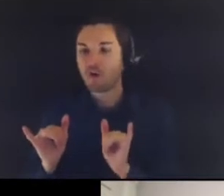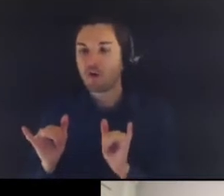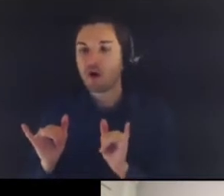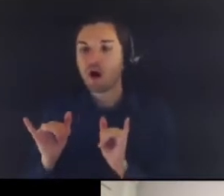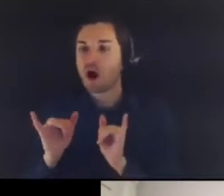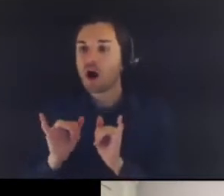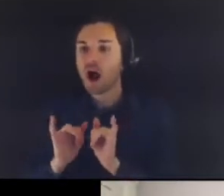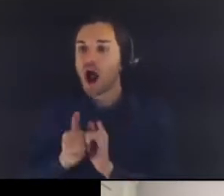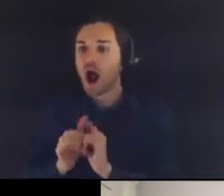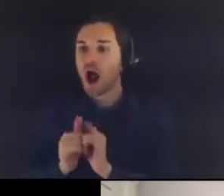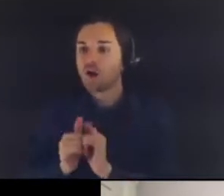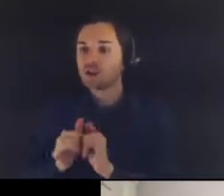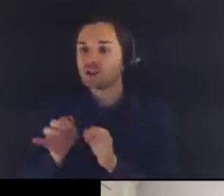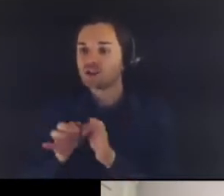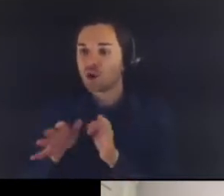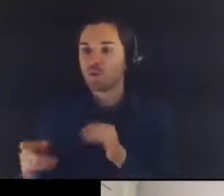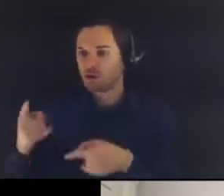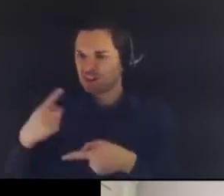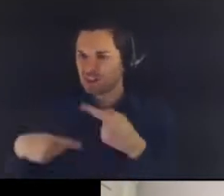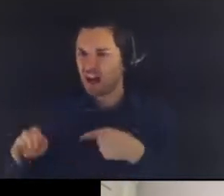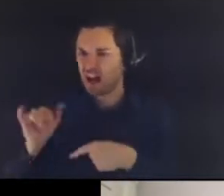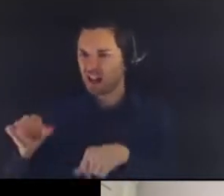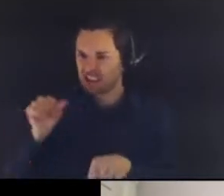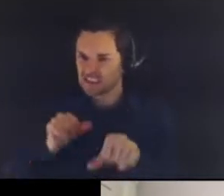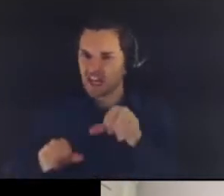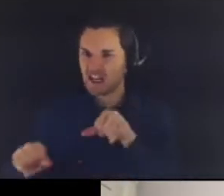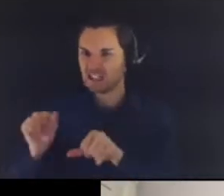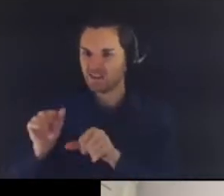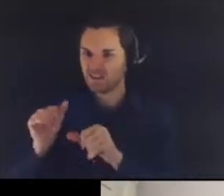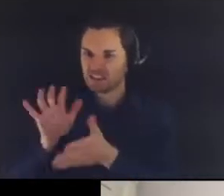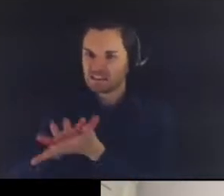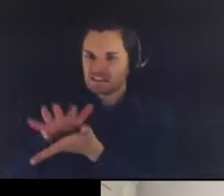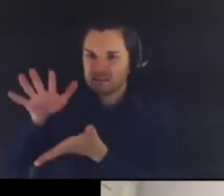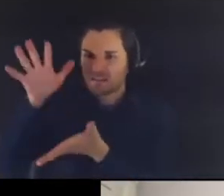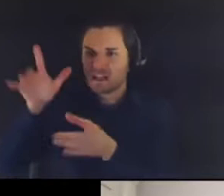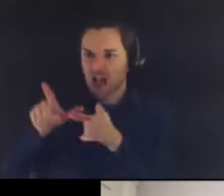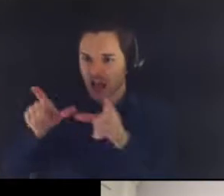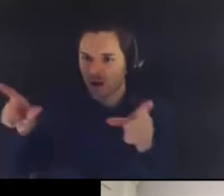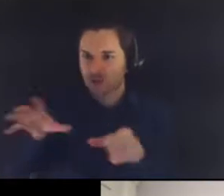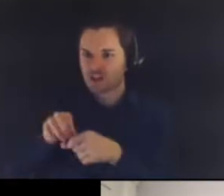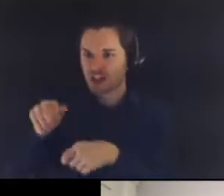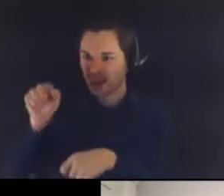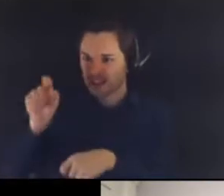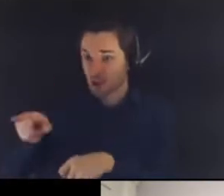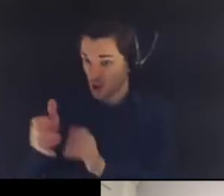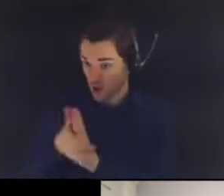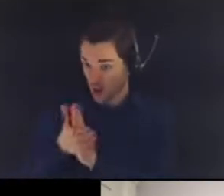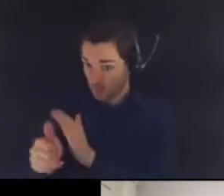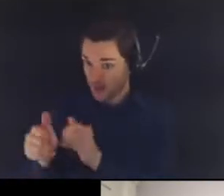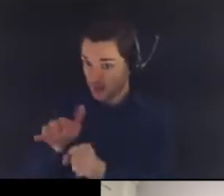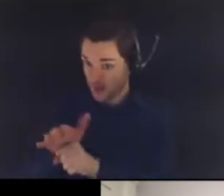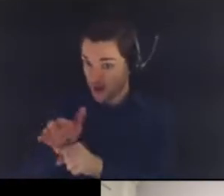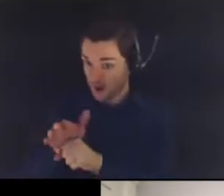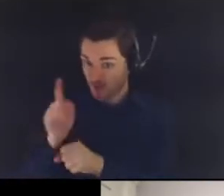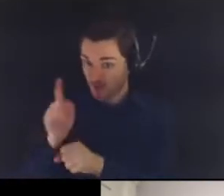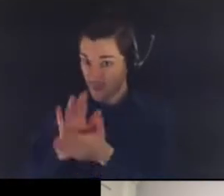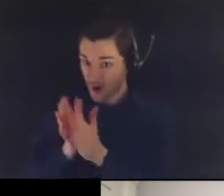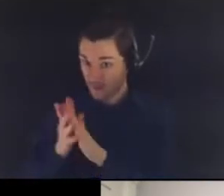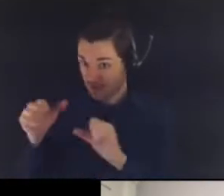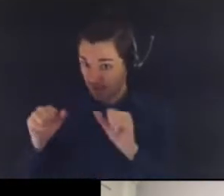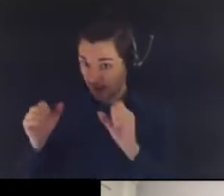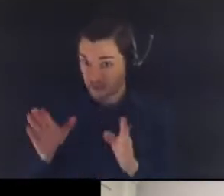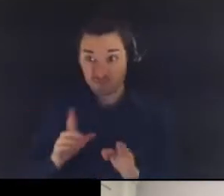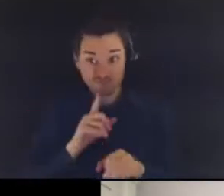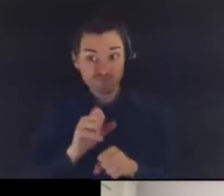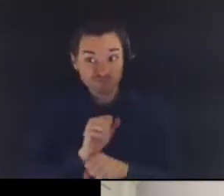me that to my face. The more neutral spectrum is that I m at a